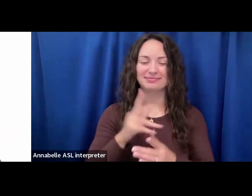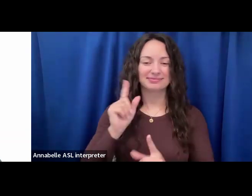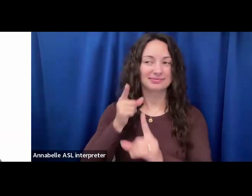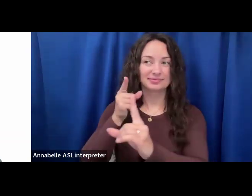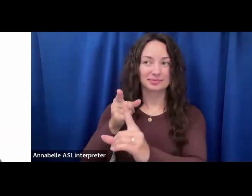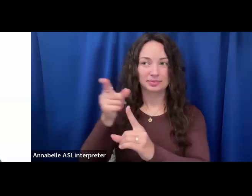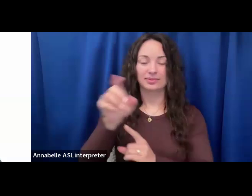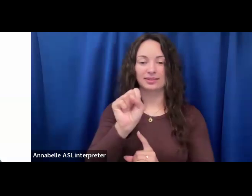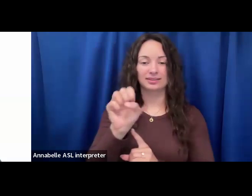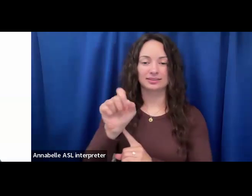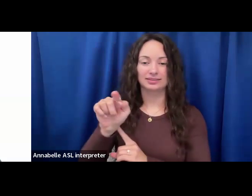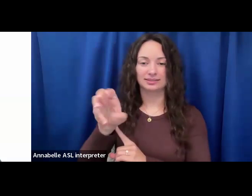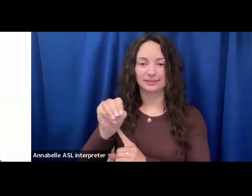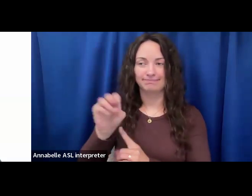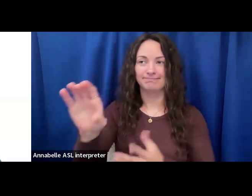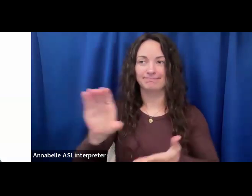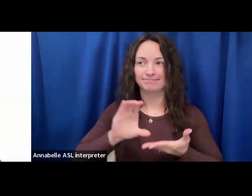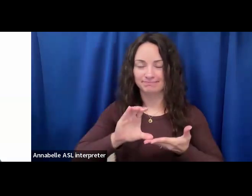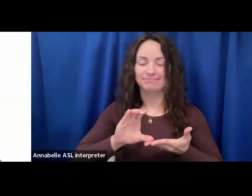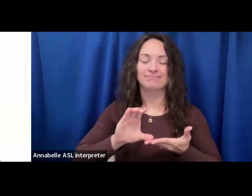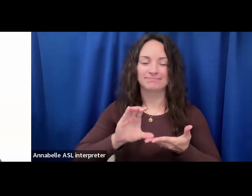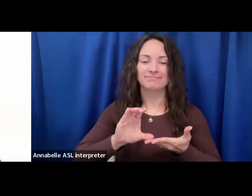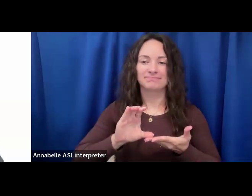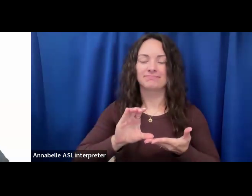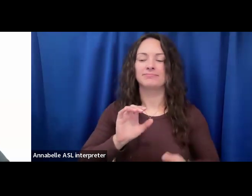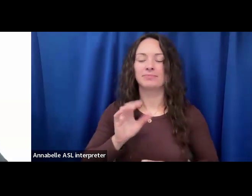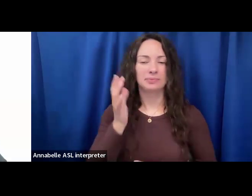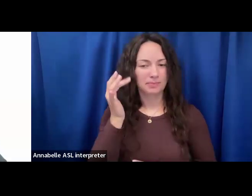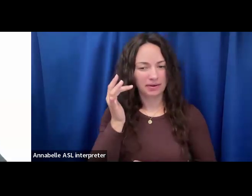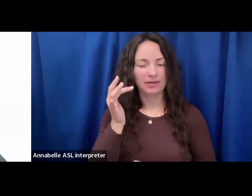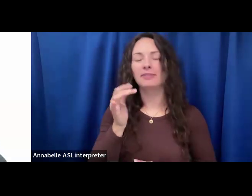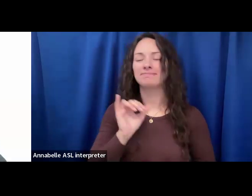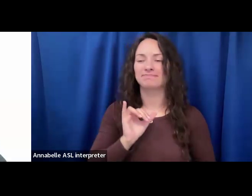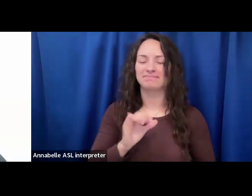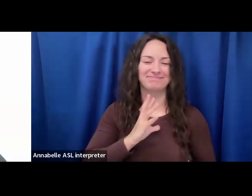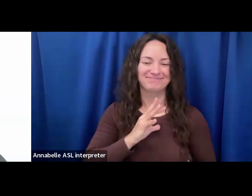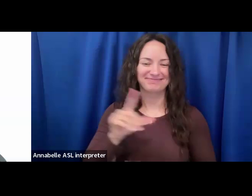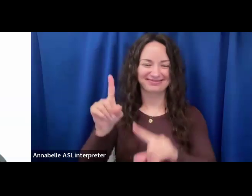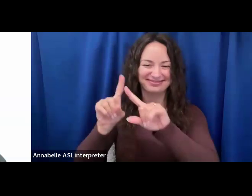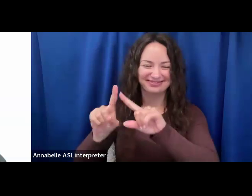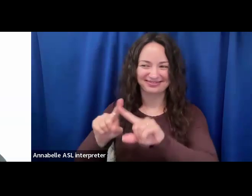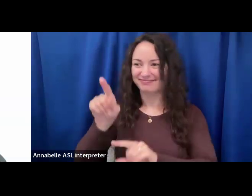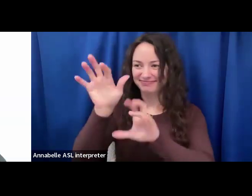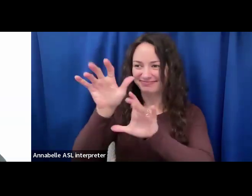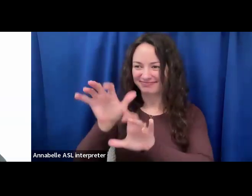grant. It's inspirational to see all of the reasons as to why you chose to do this.